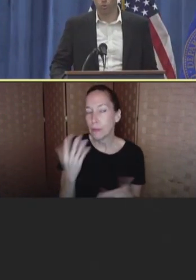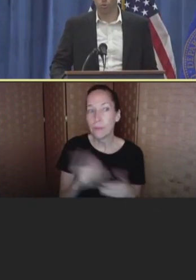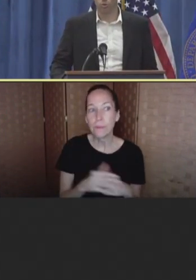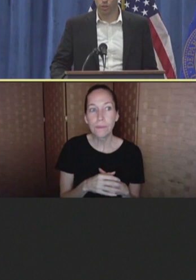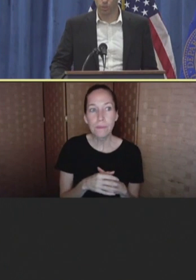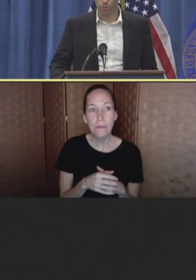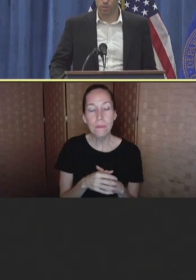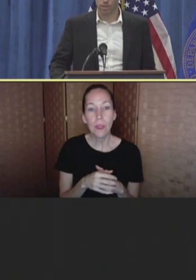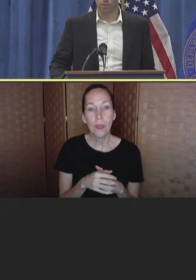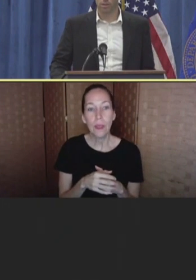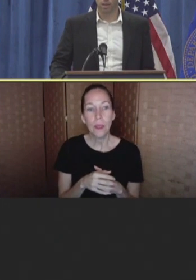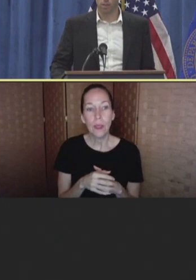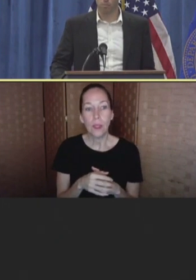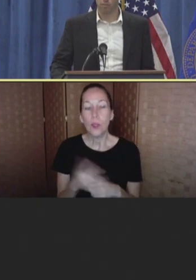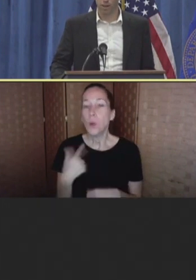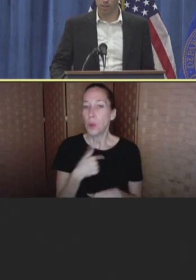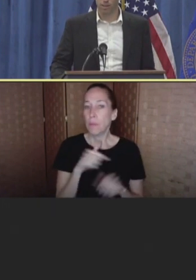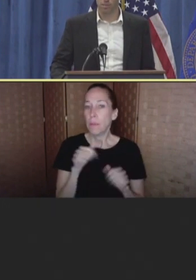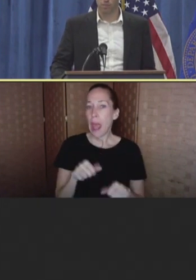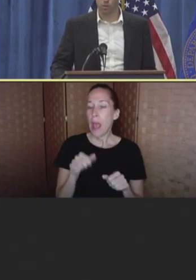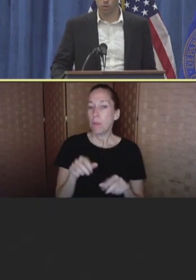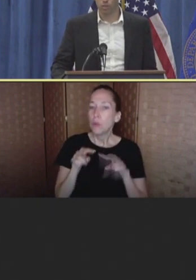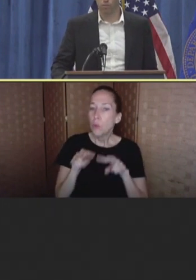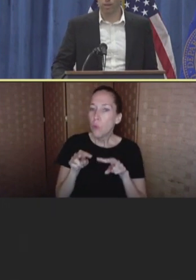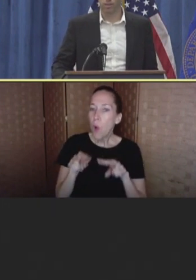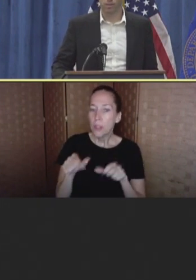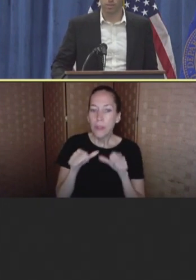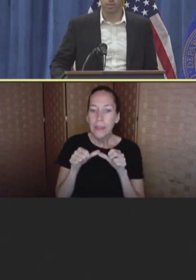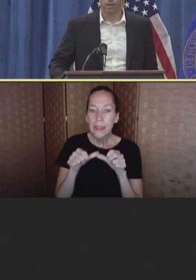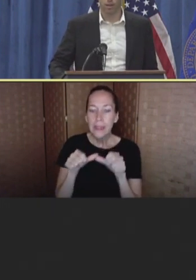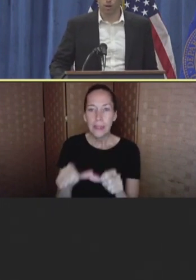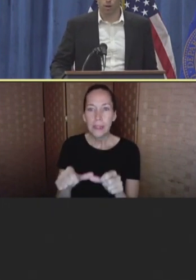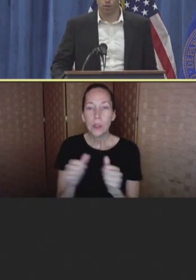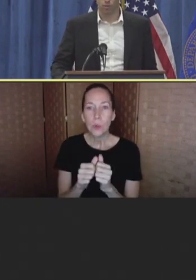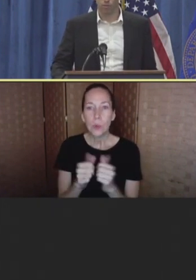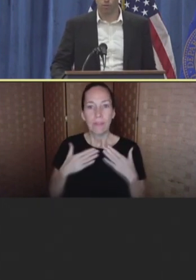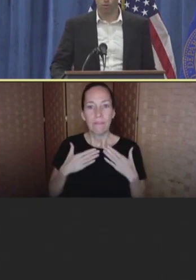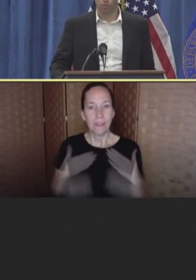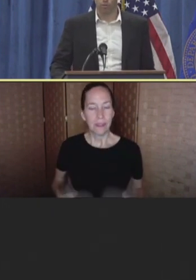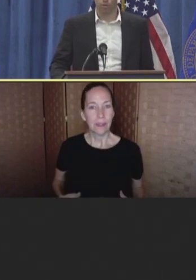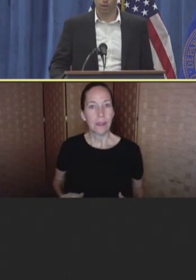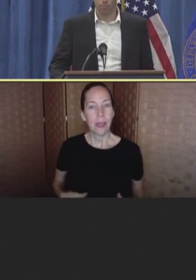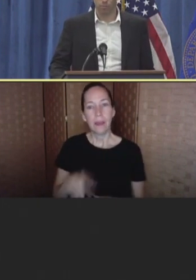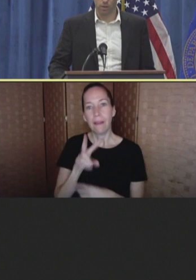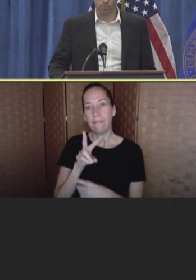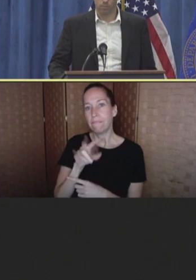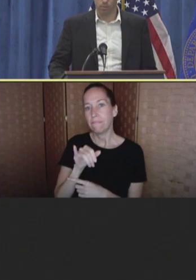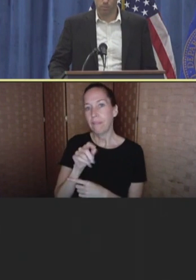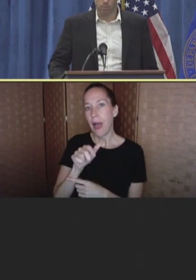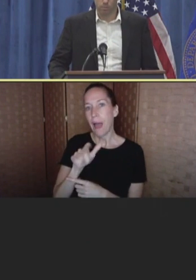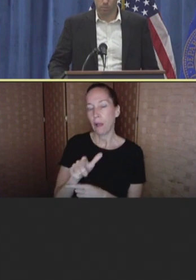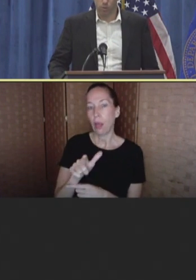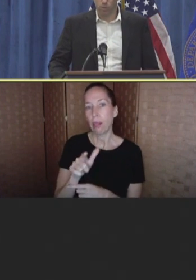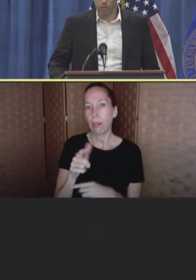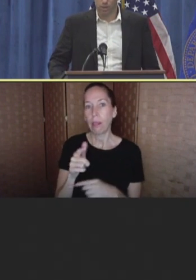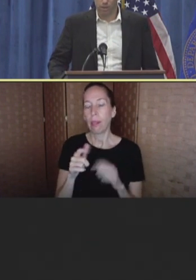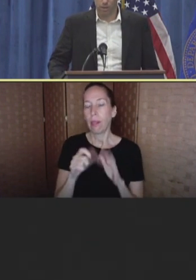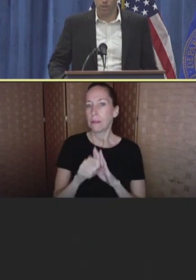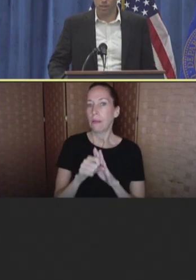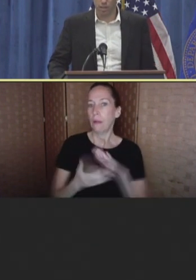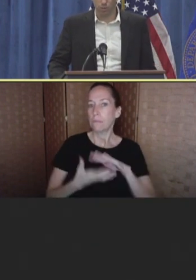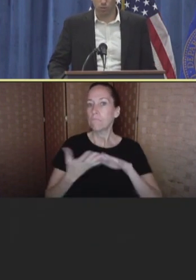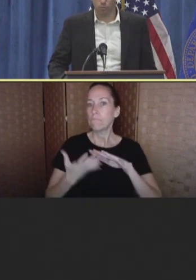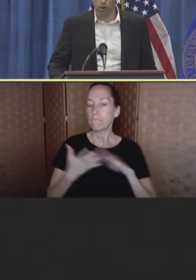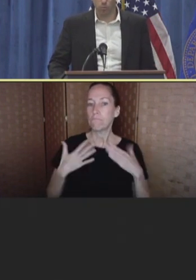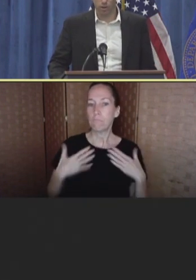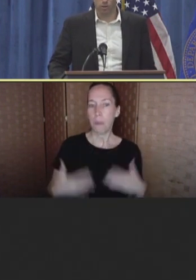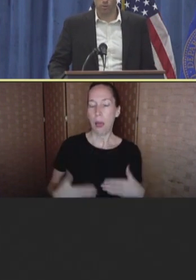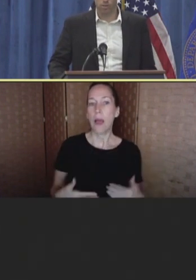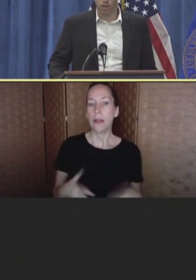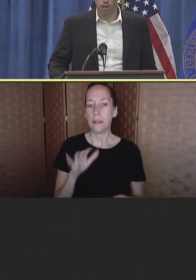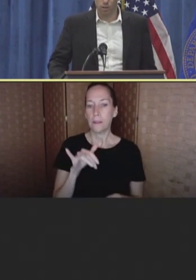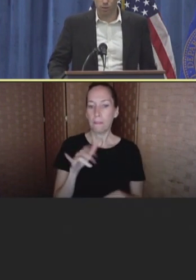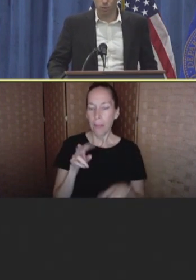continuously and vitals, physiological vitals, and human indicators of parameters that rarely